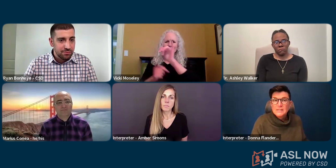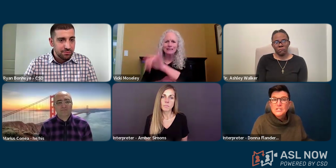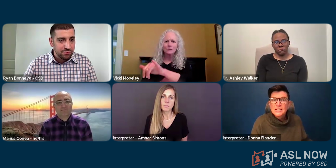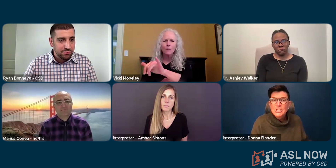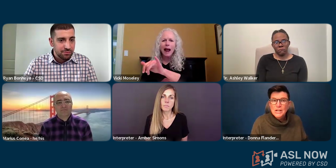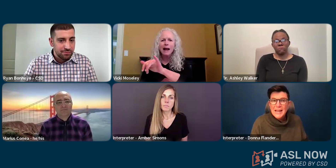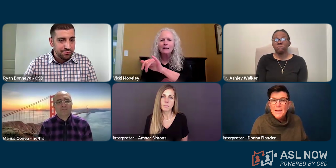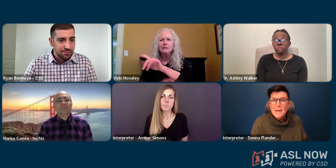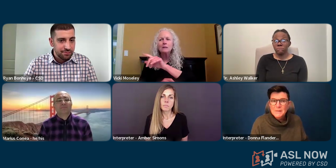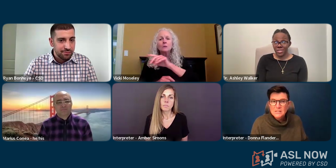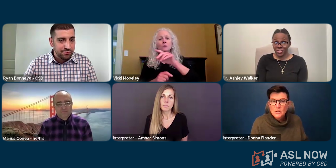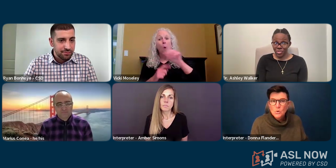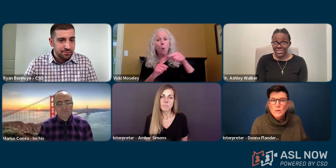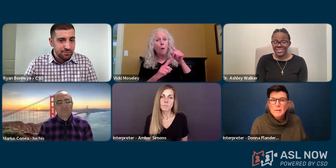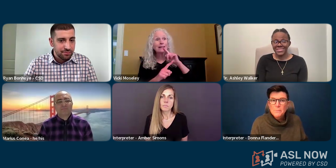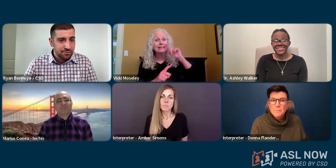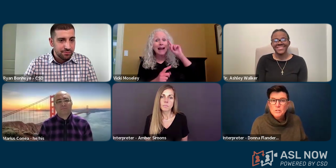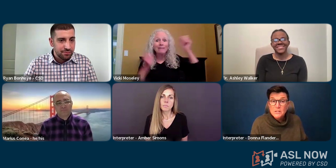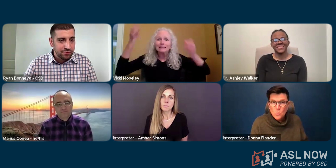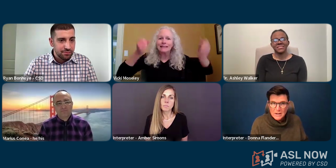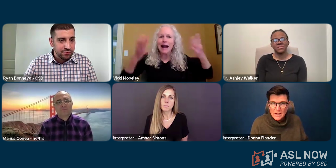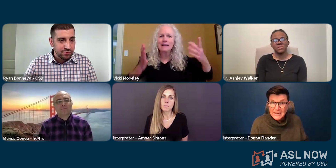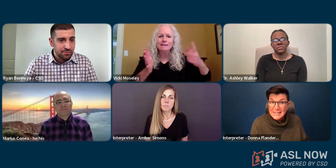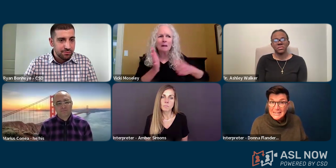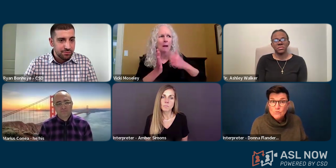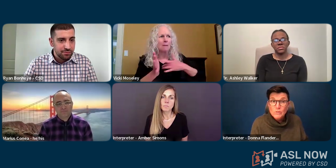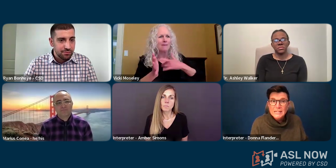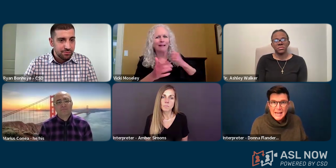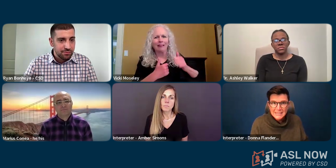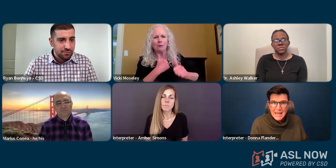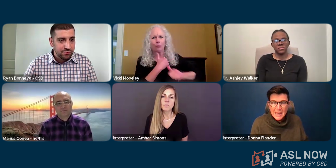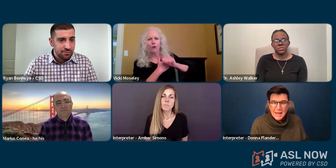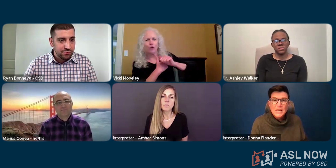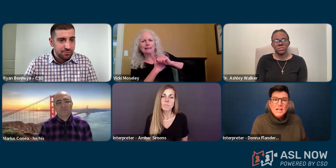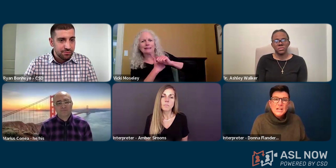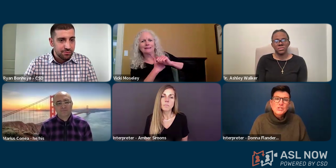That intonation happens when people speak to one another. He didn't realize that.